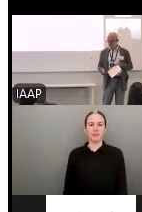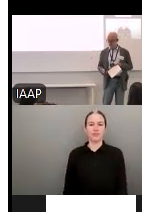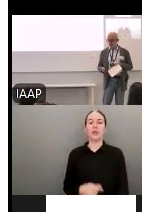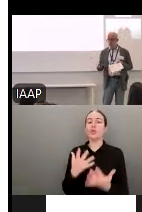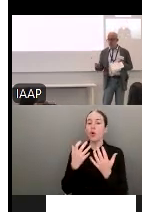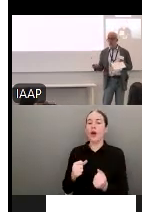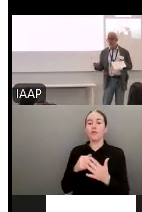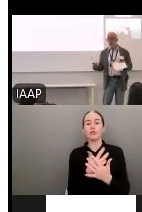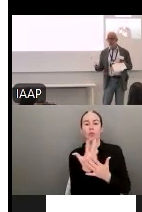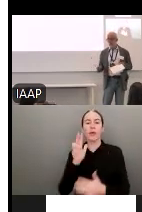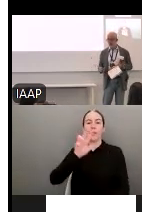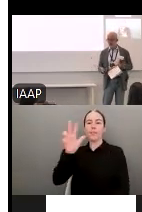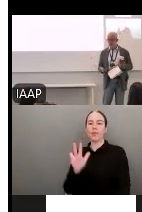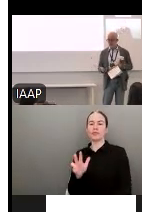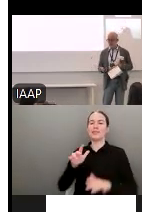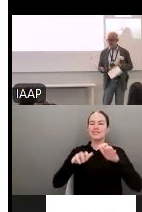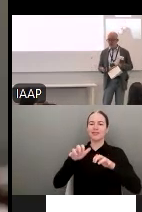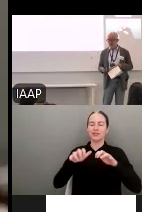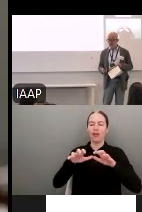where you can find a lot of their, publication